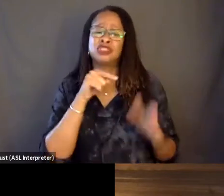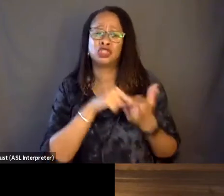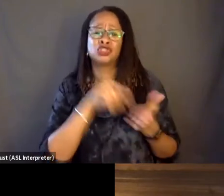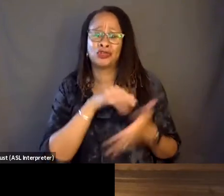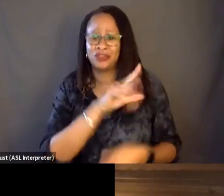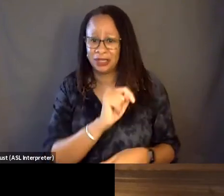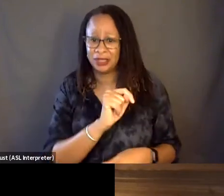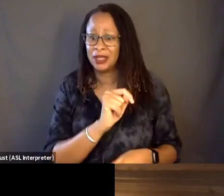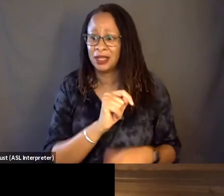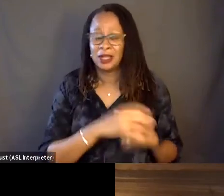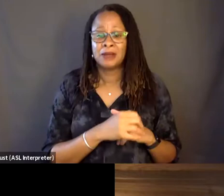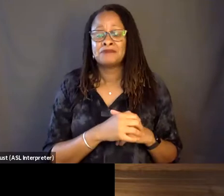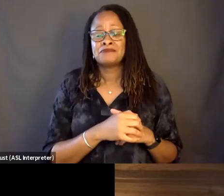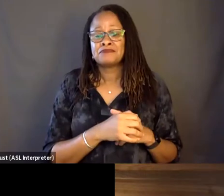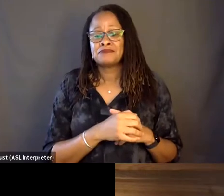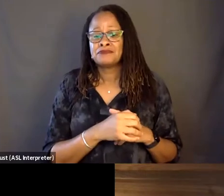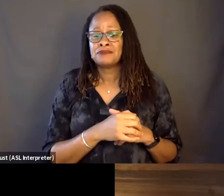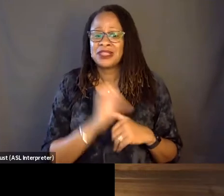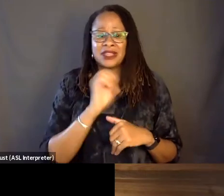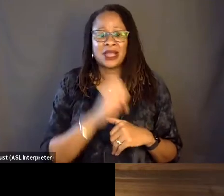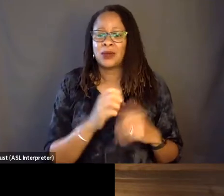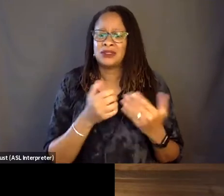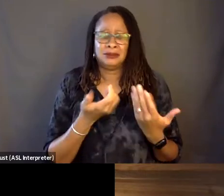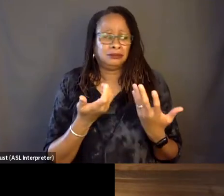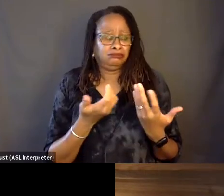was so far from the truth.